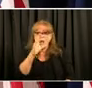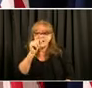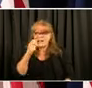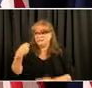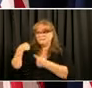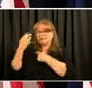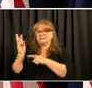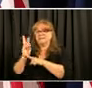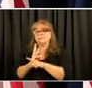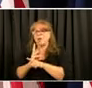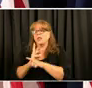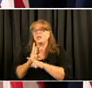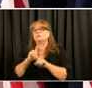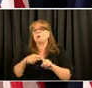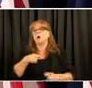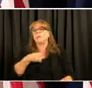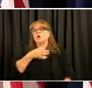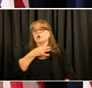with what a county has never had in the cases